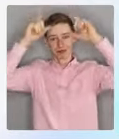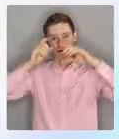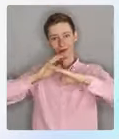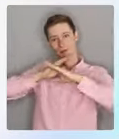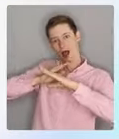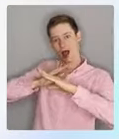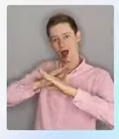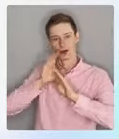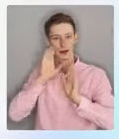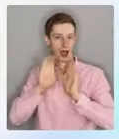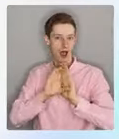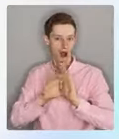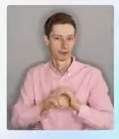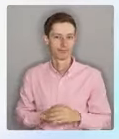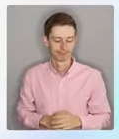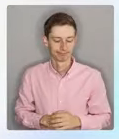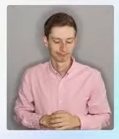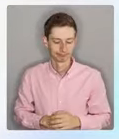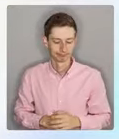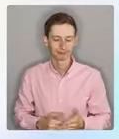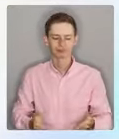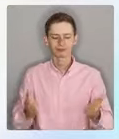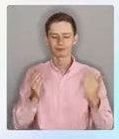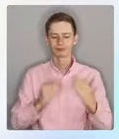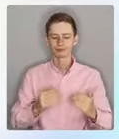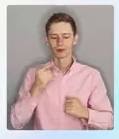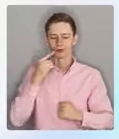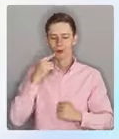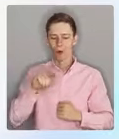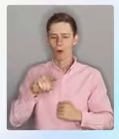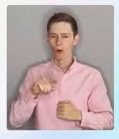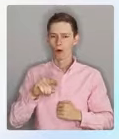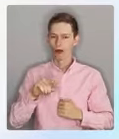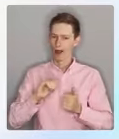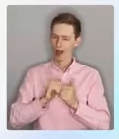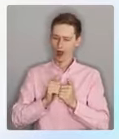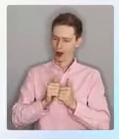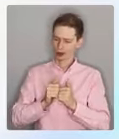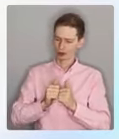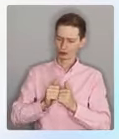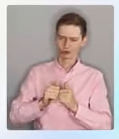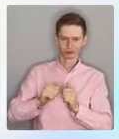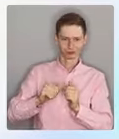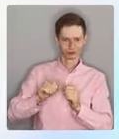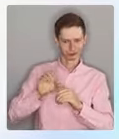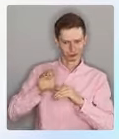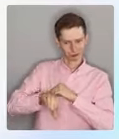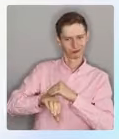When it comes to enforcing blocks, we've been thinking a lot about your needs as developers.